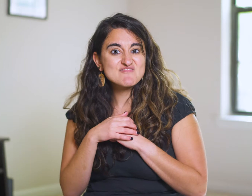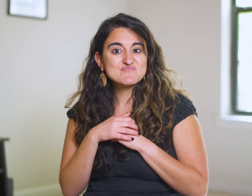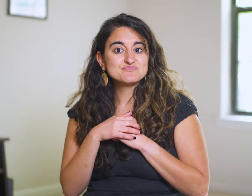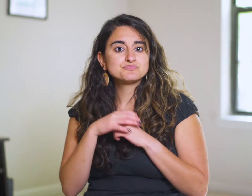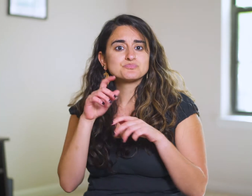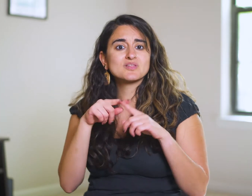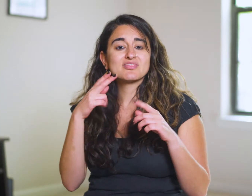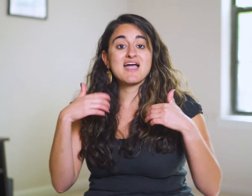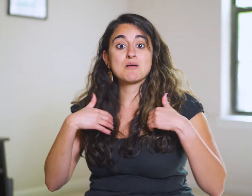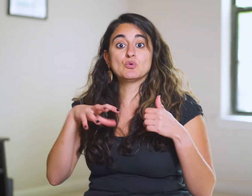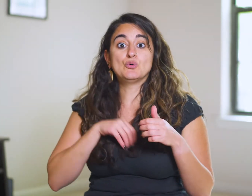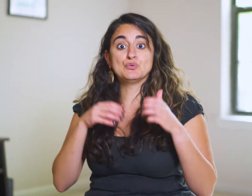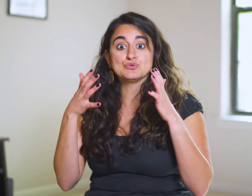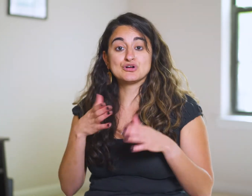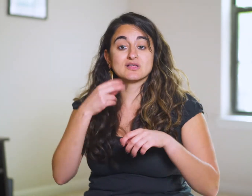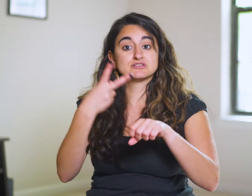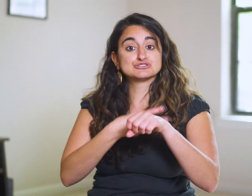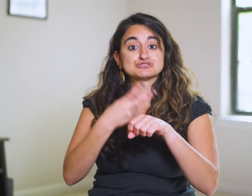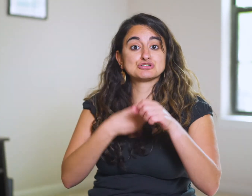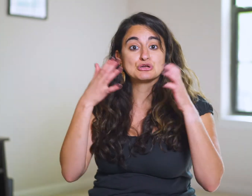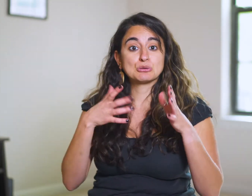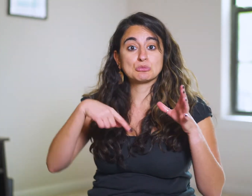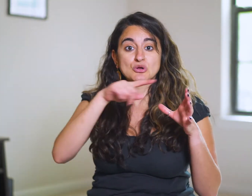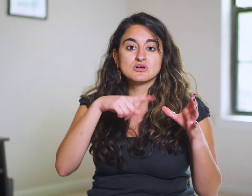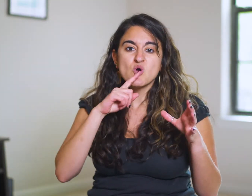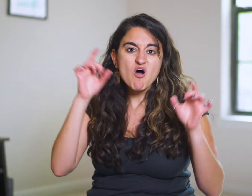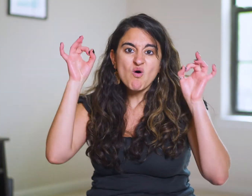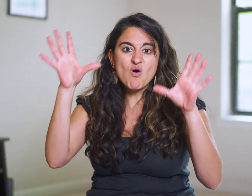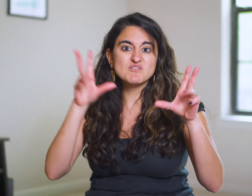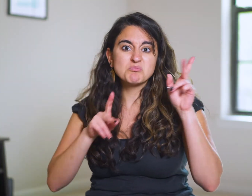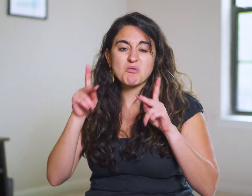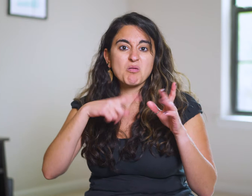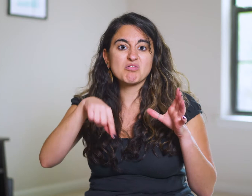But the animal owners and shepherds are wicked people